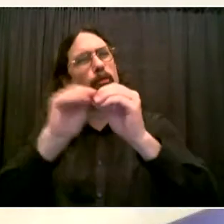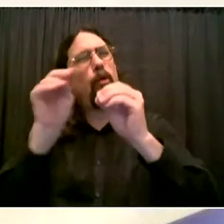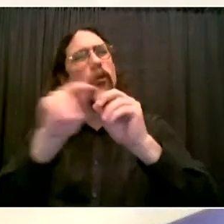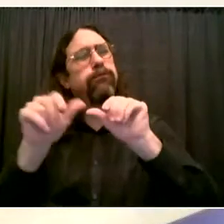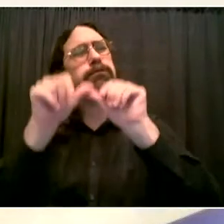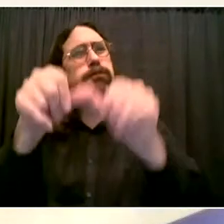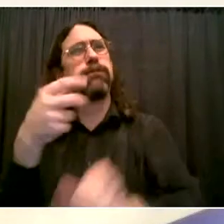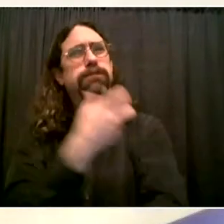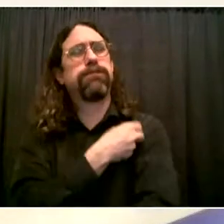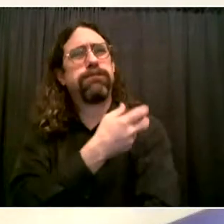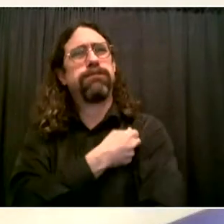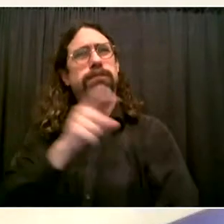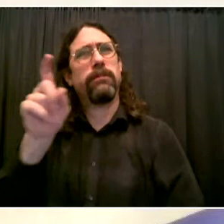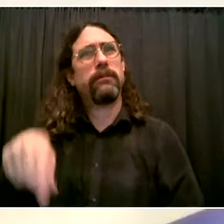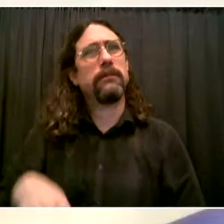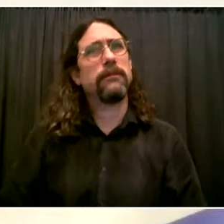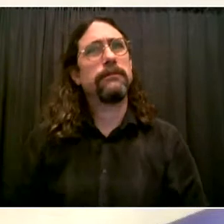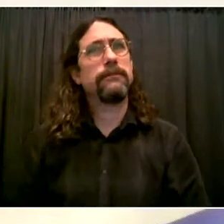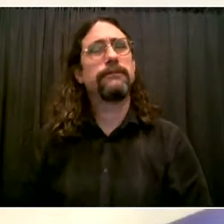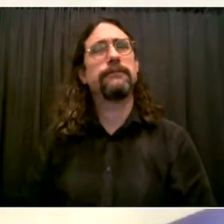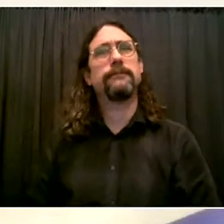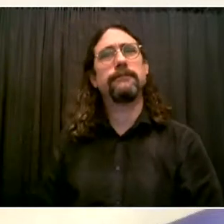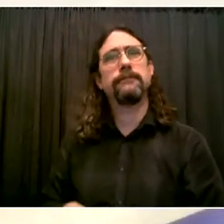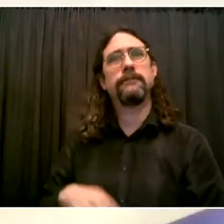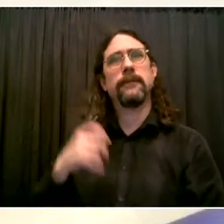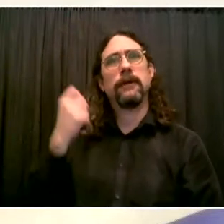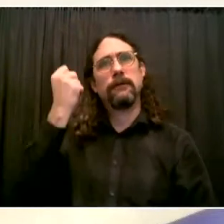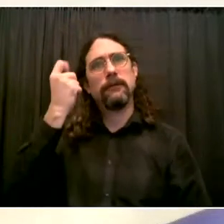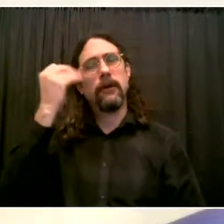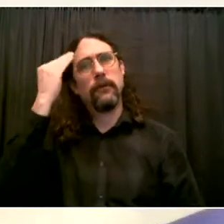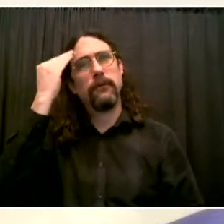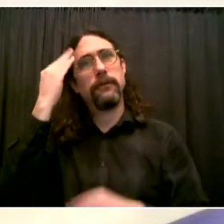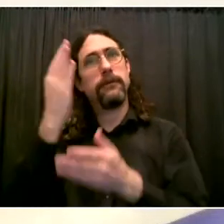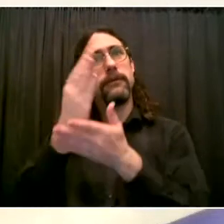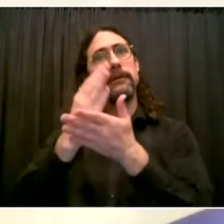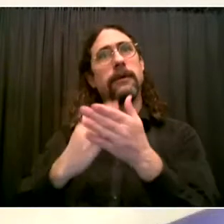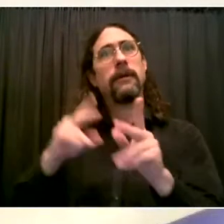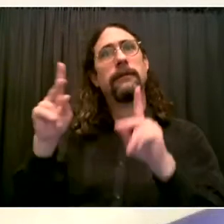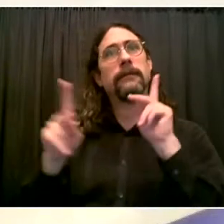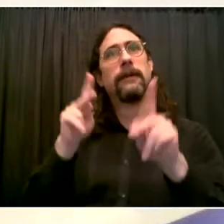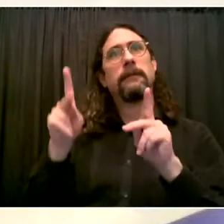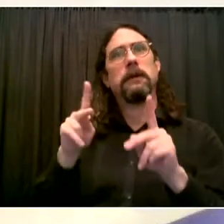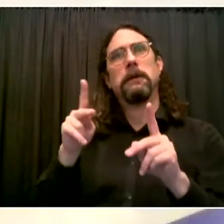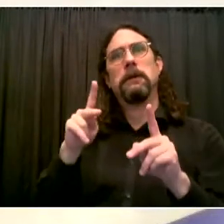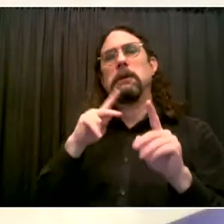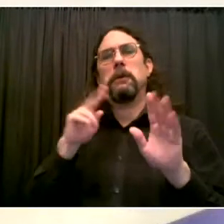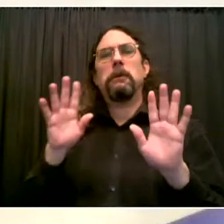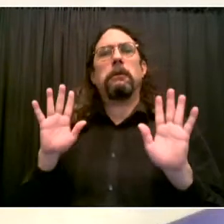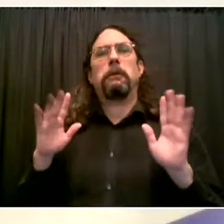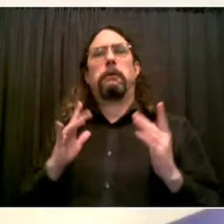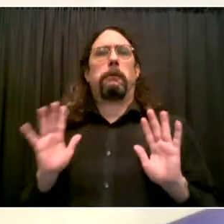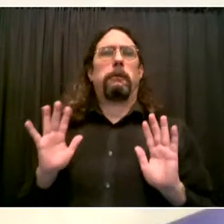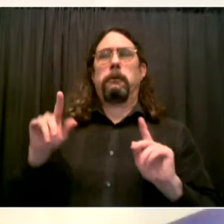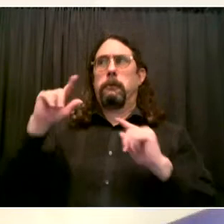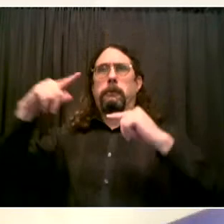NORMALCY HERE IN NORTHEHETAS QUEENS EVEN TTGHOUH H I WAS ELIGIBLE A